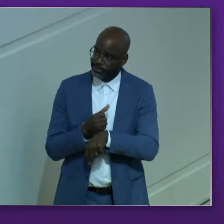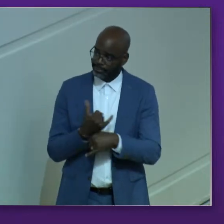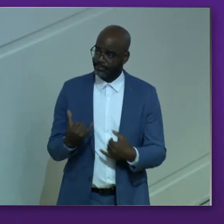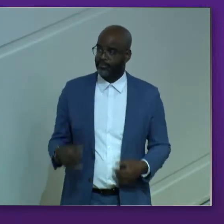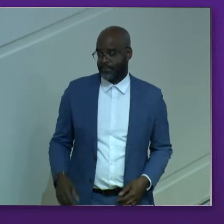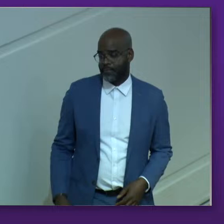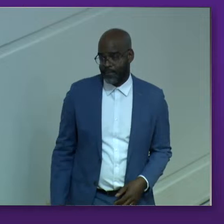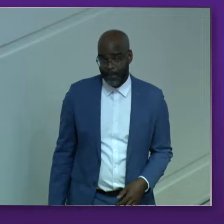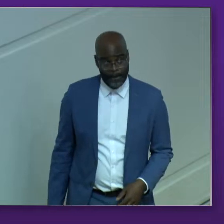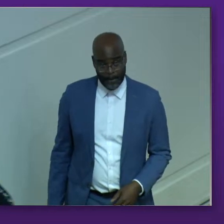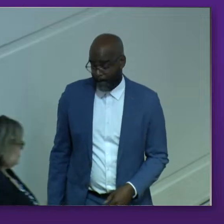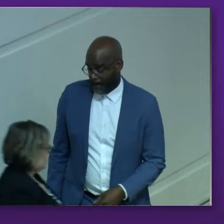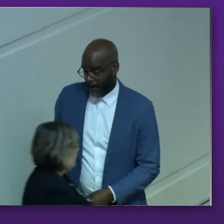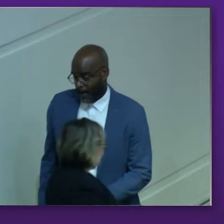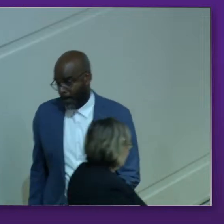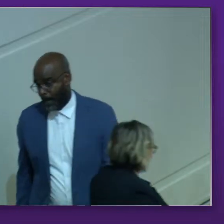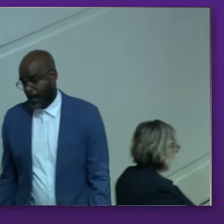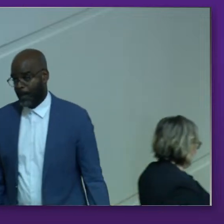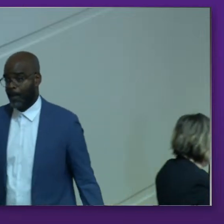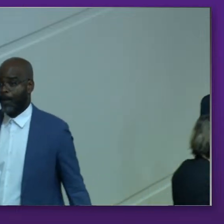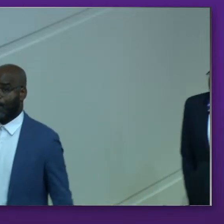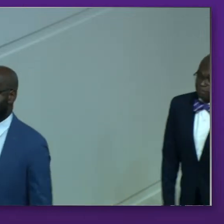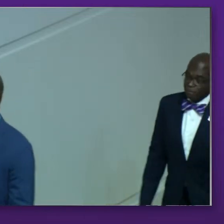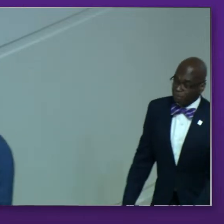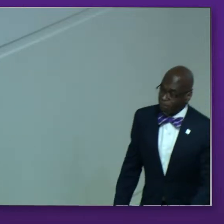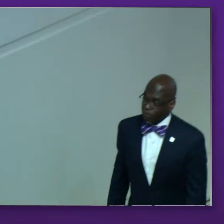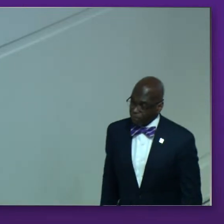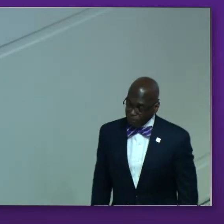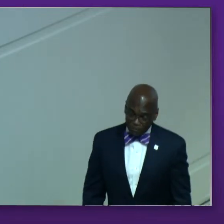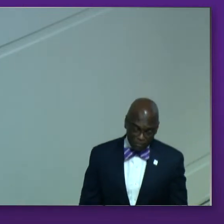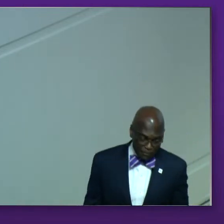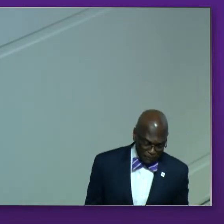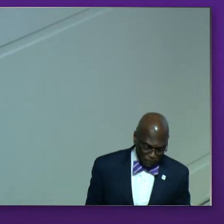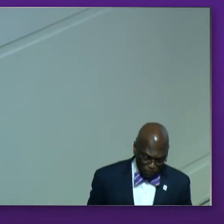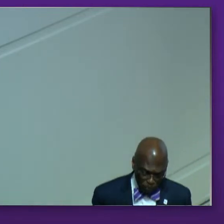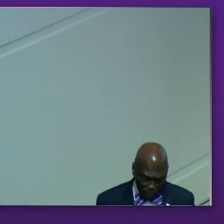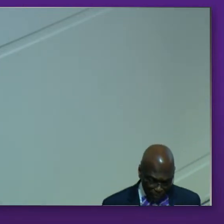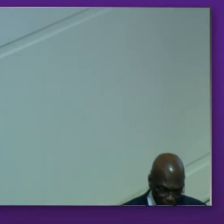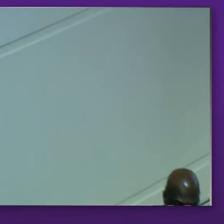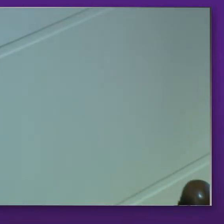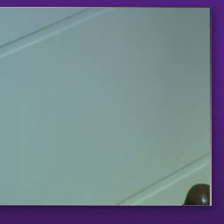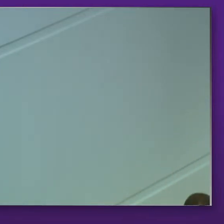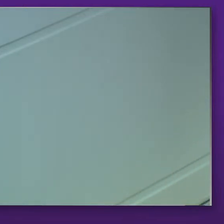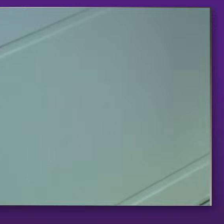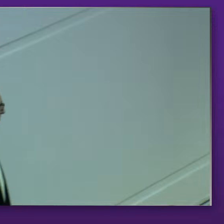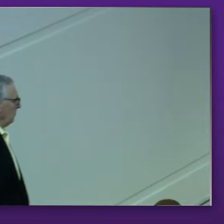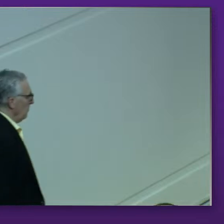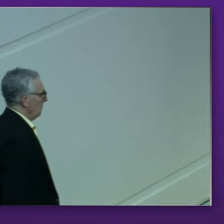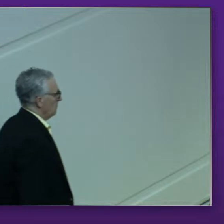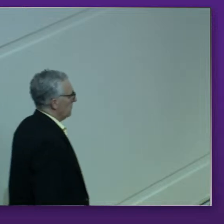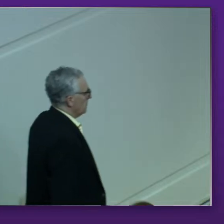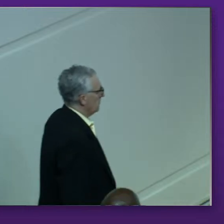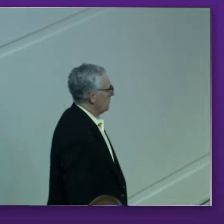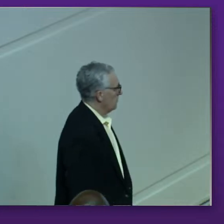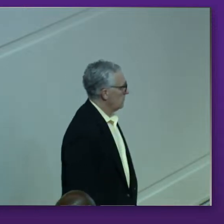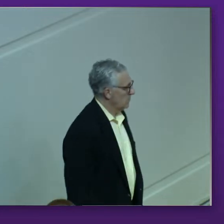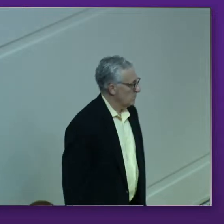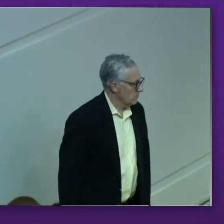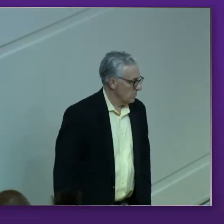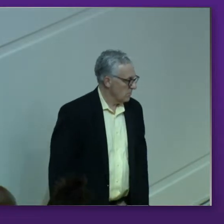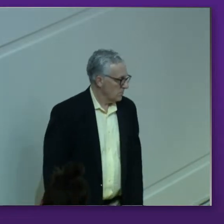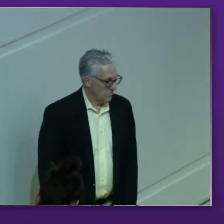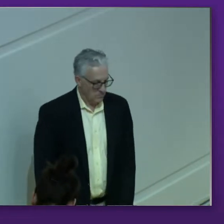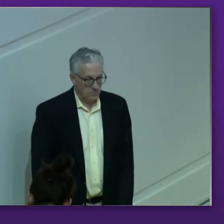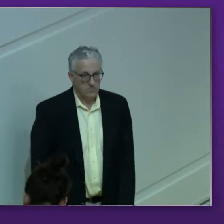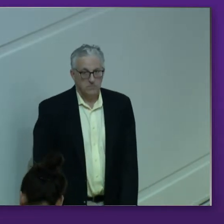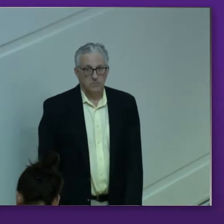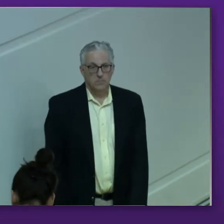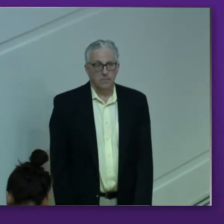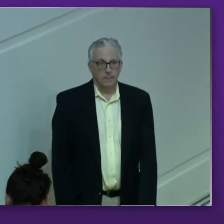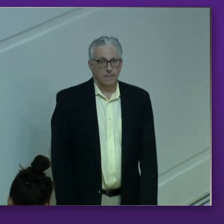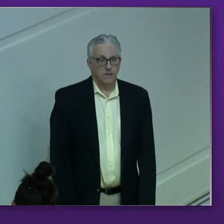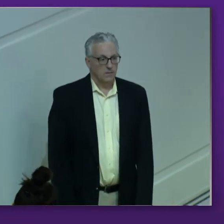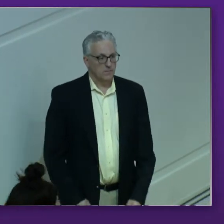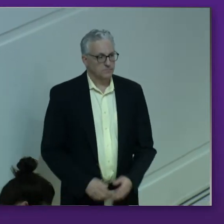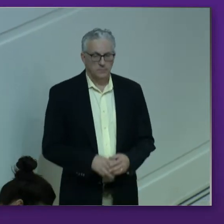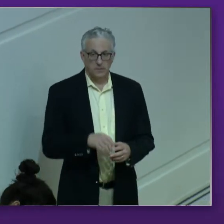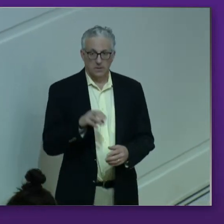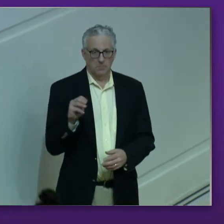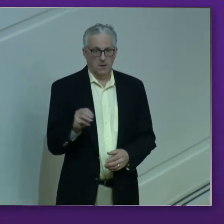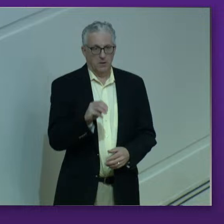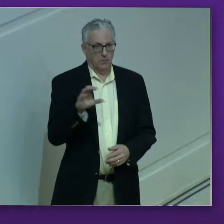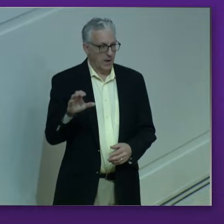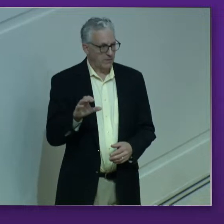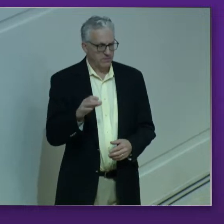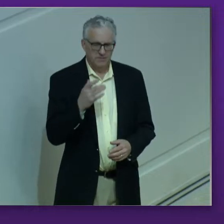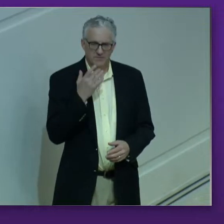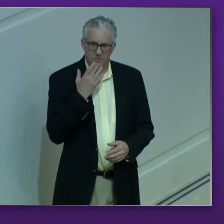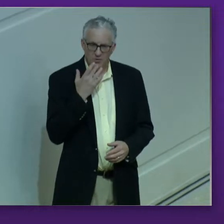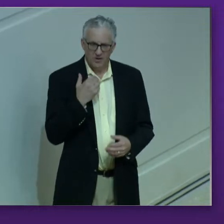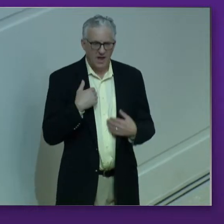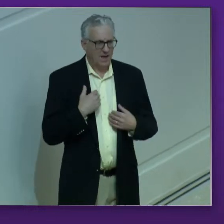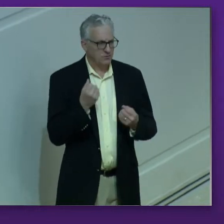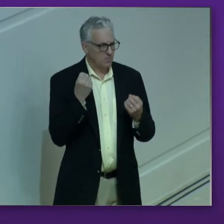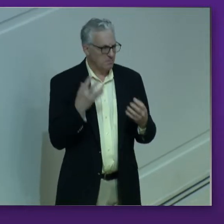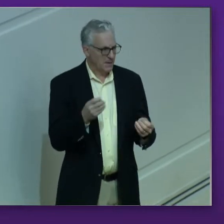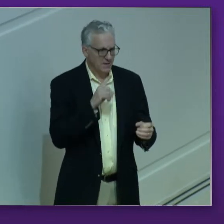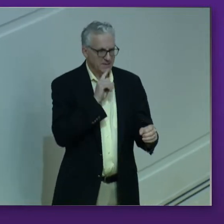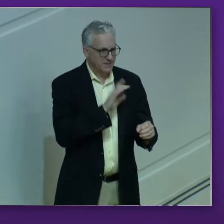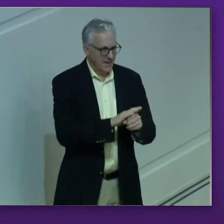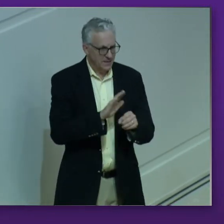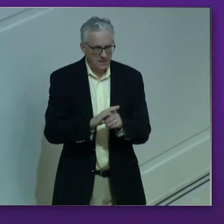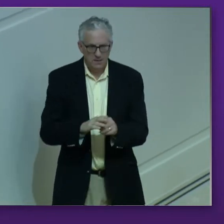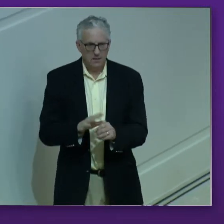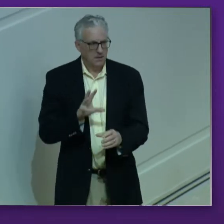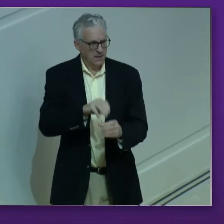[LISTING NAMES] TO THE STAGE.